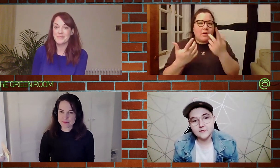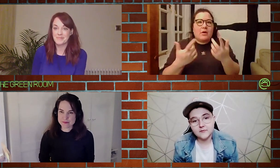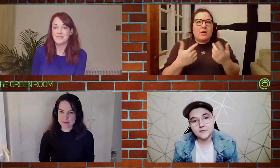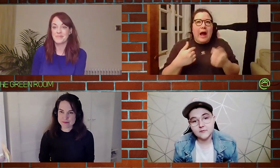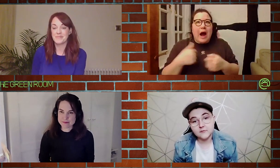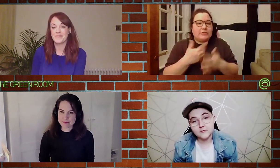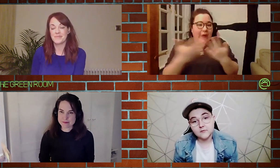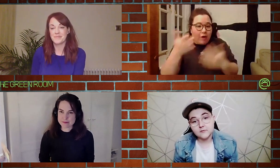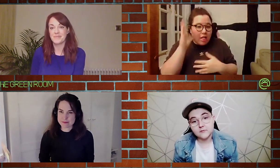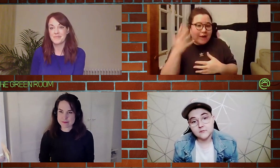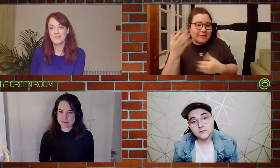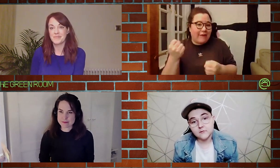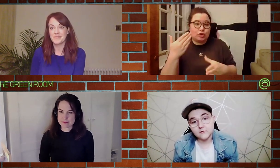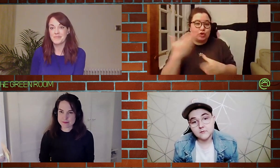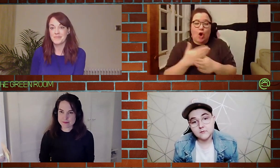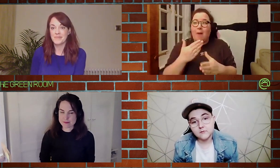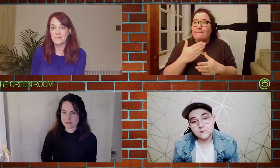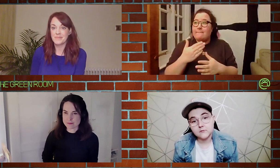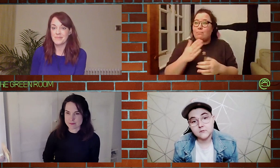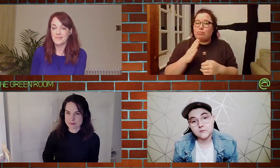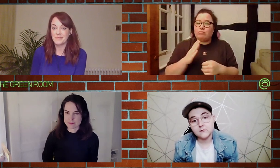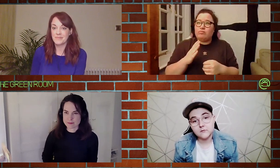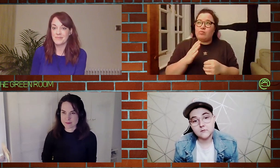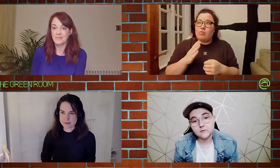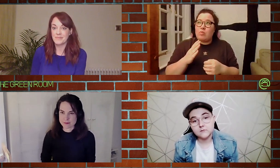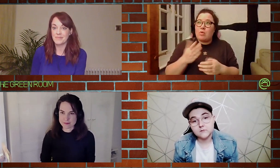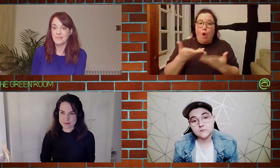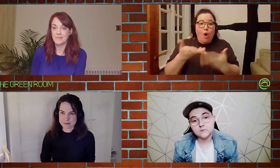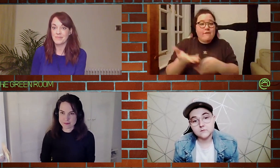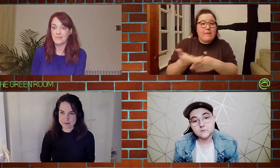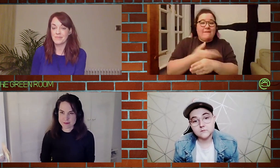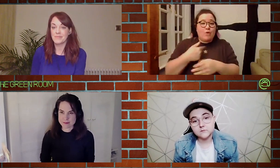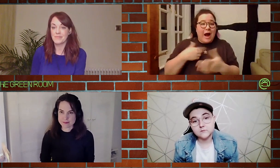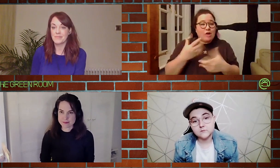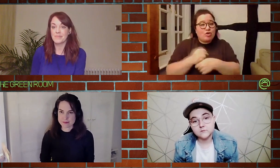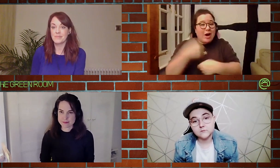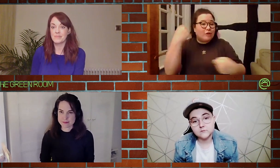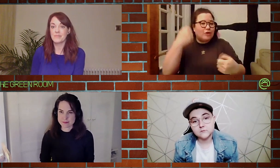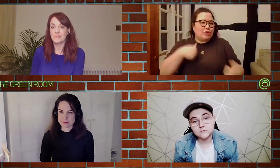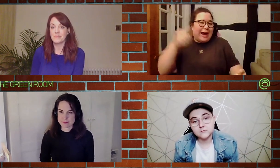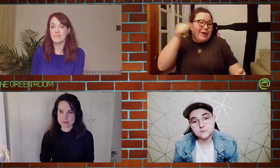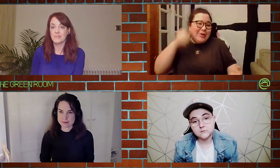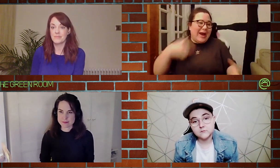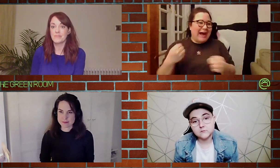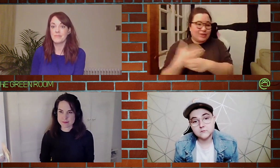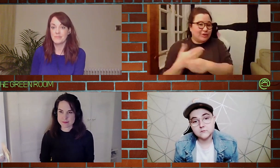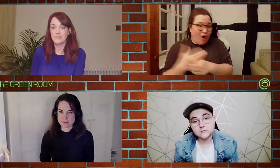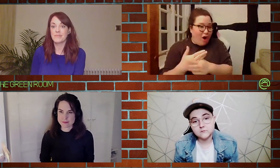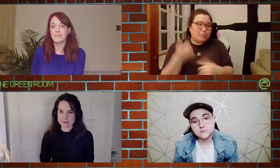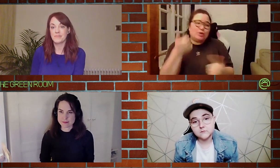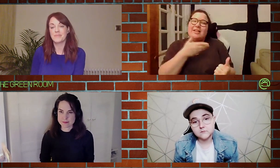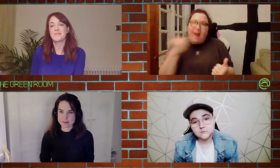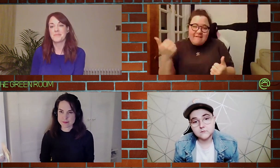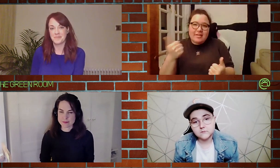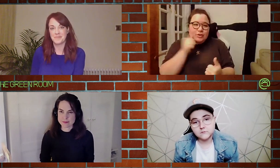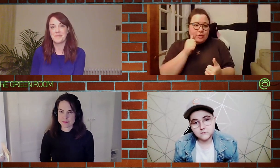it varies so much from day to day. I was really lucky to have a job offer before I graduated so I knew I had